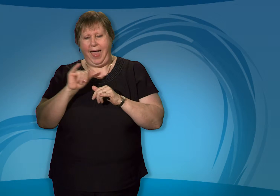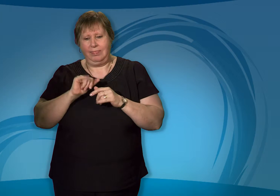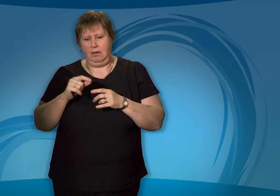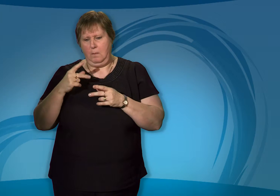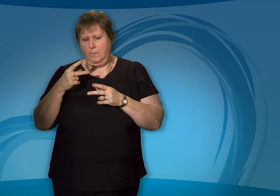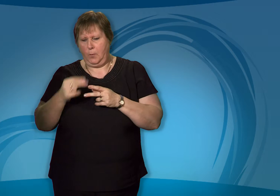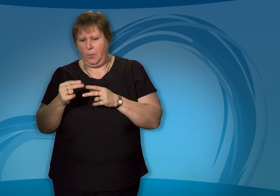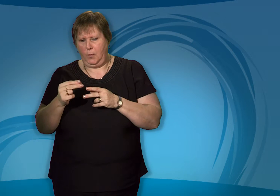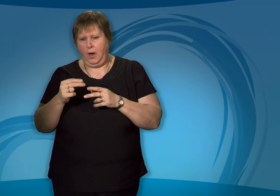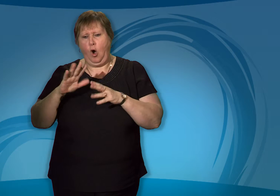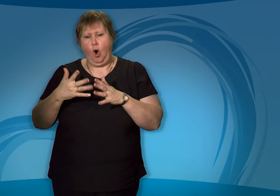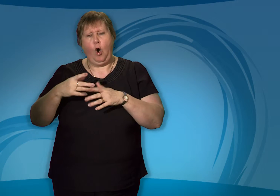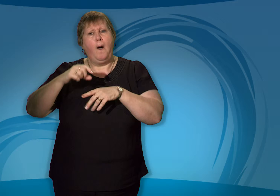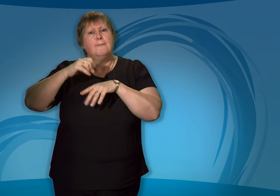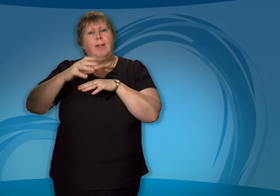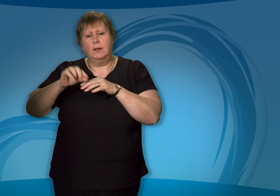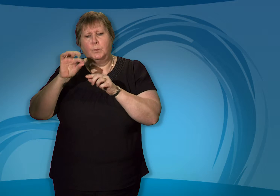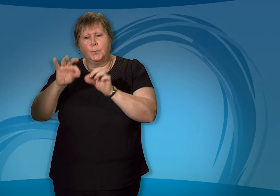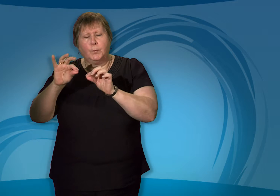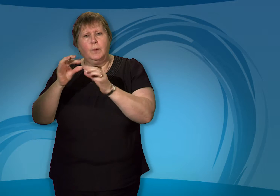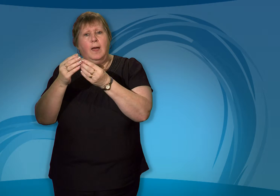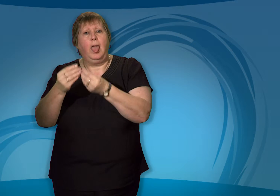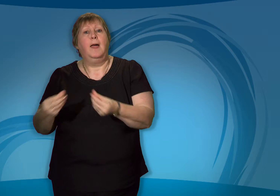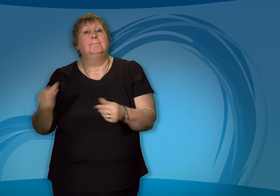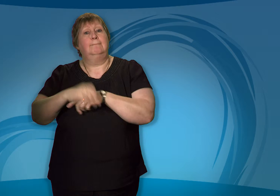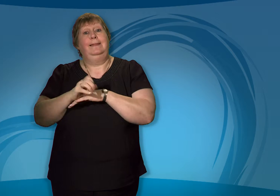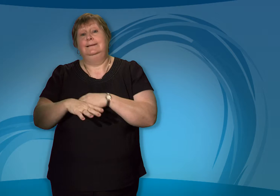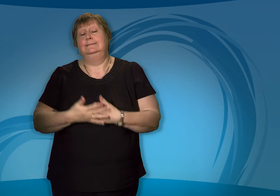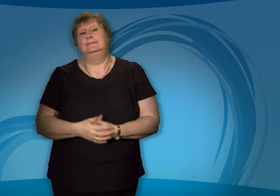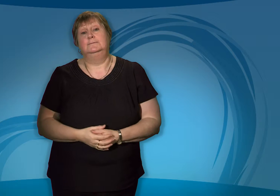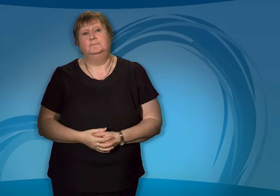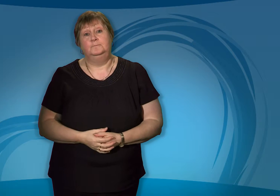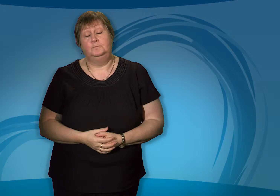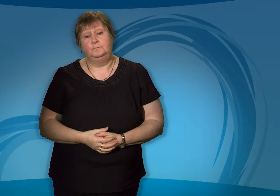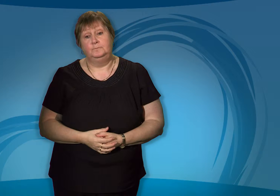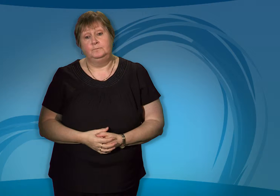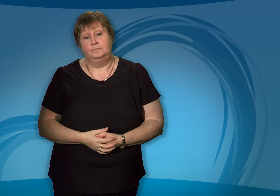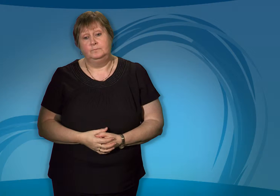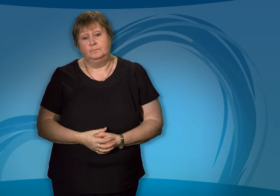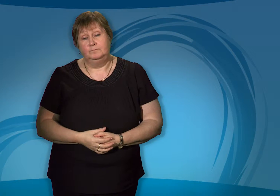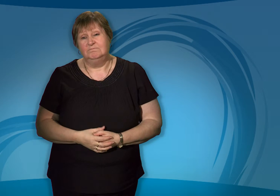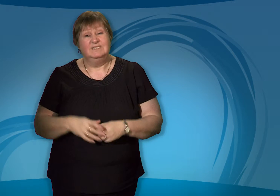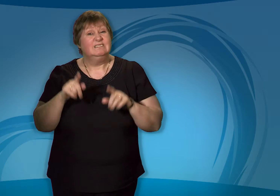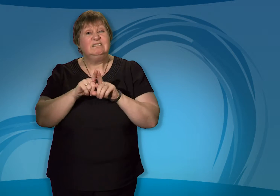them close up, or by applying an electrical current directly onto the blood vessels to make them close up.